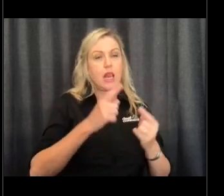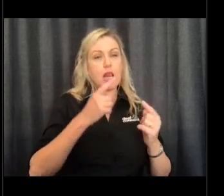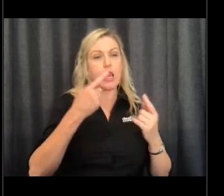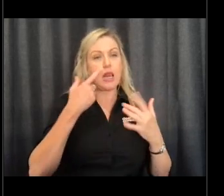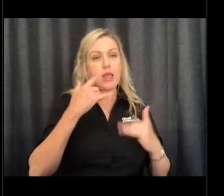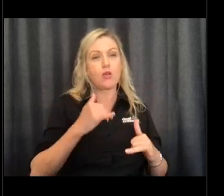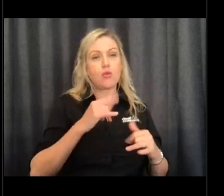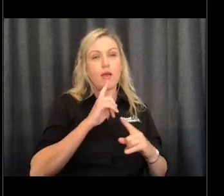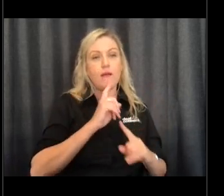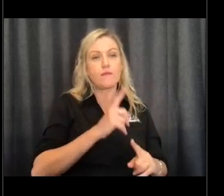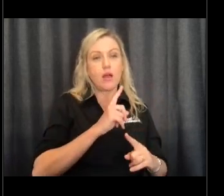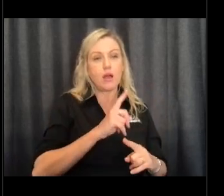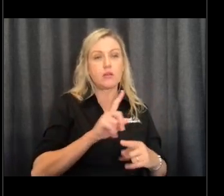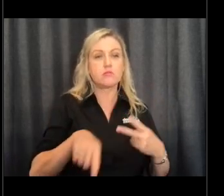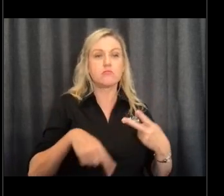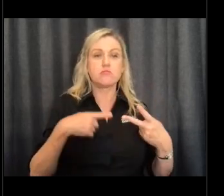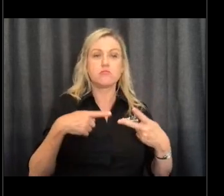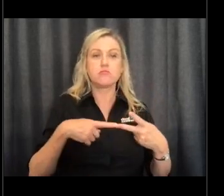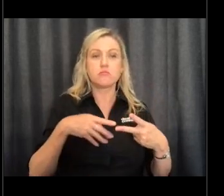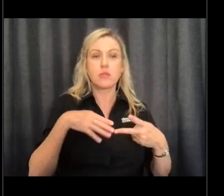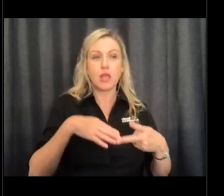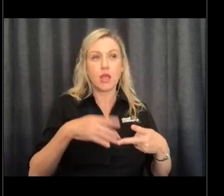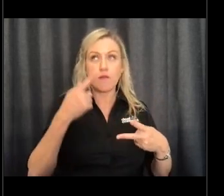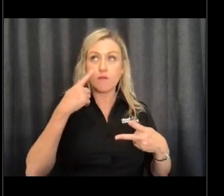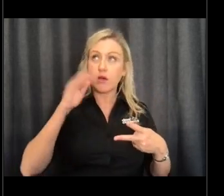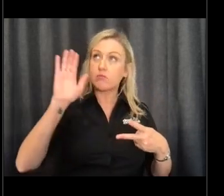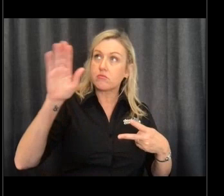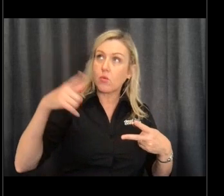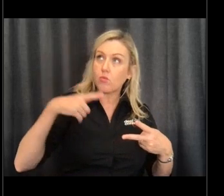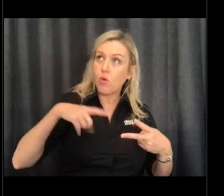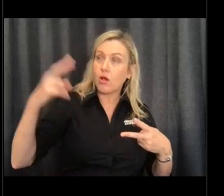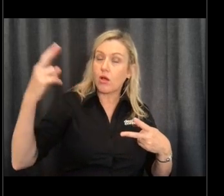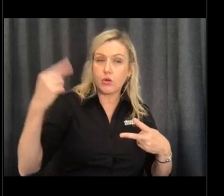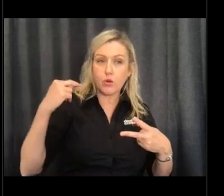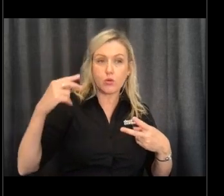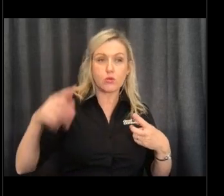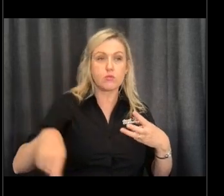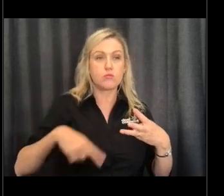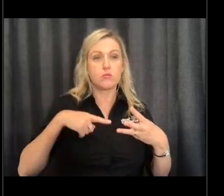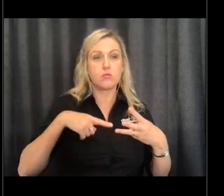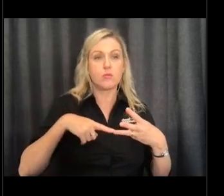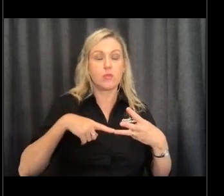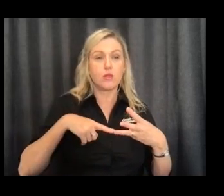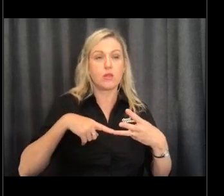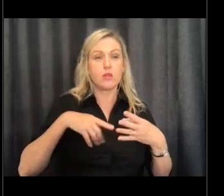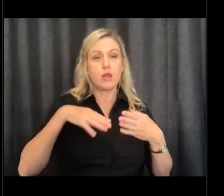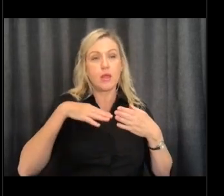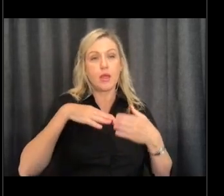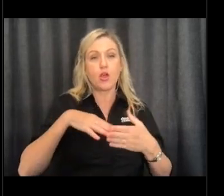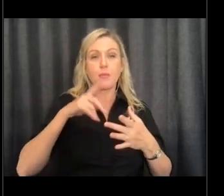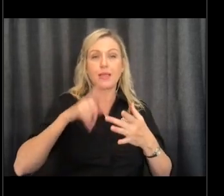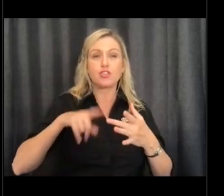Helping him find out why it was denied. Helping him through his insurer's internal dispute scheme.